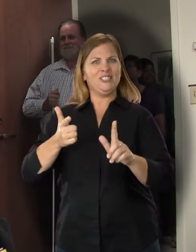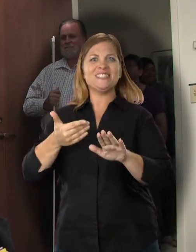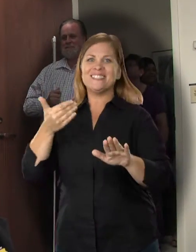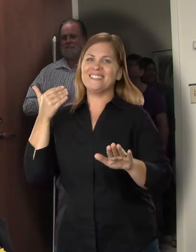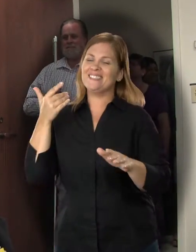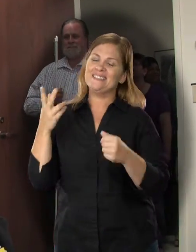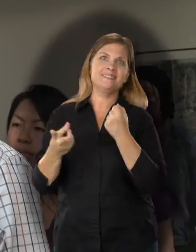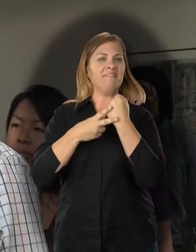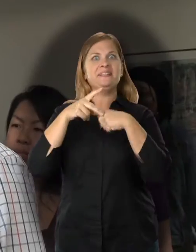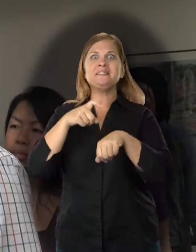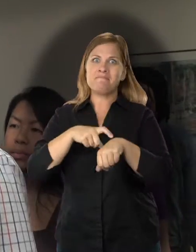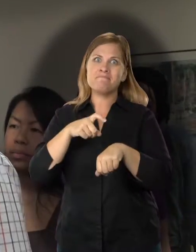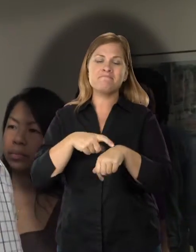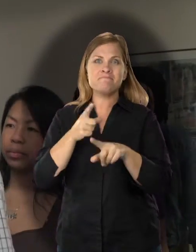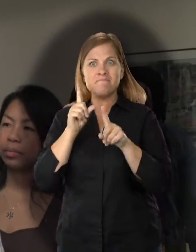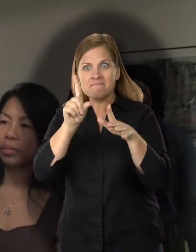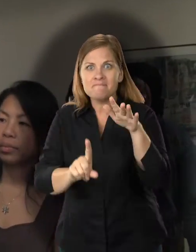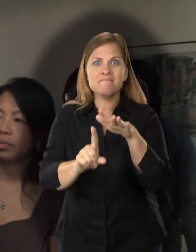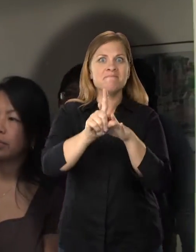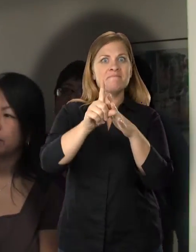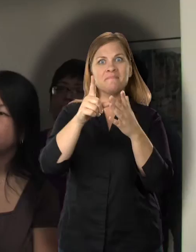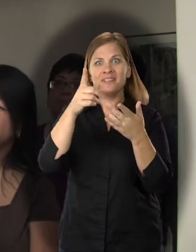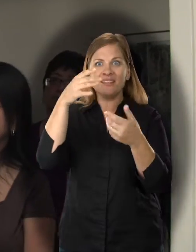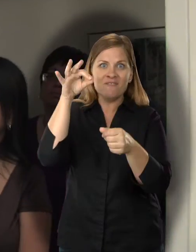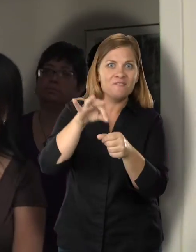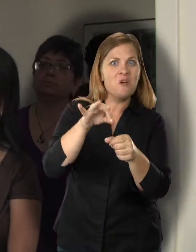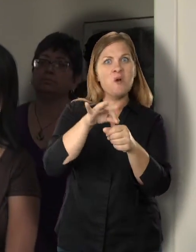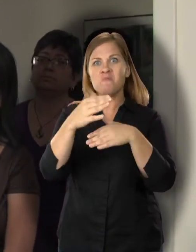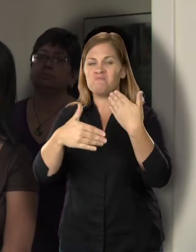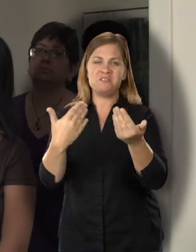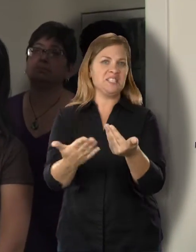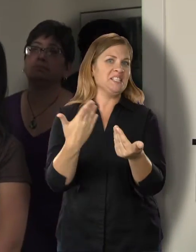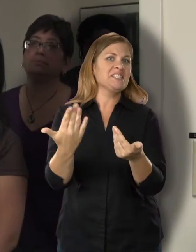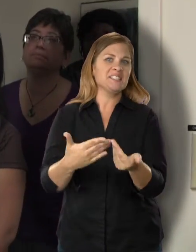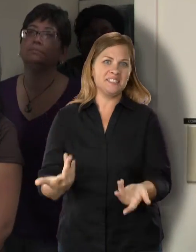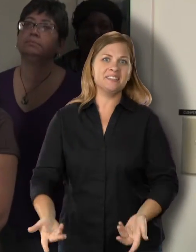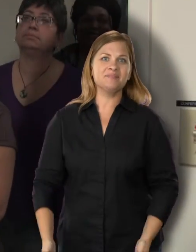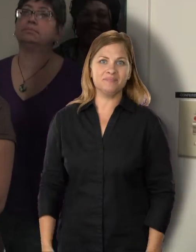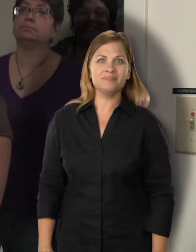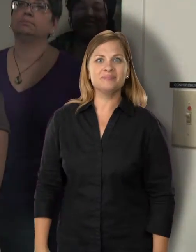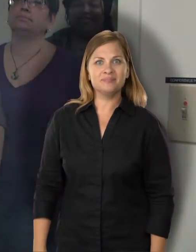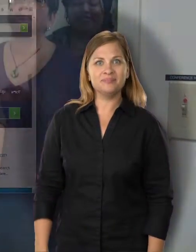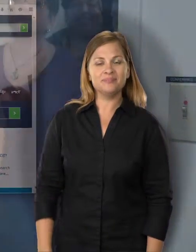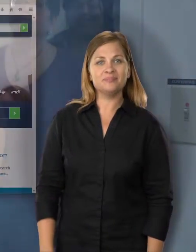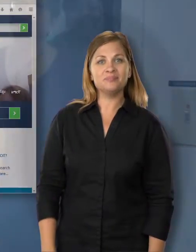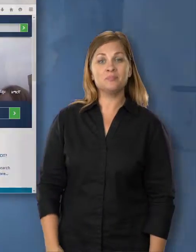including saving you time on Election Day.